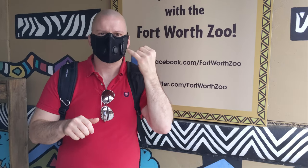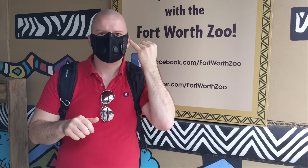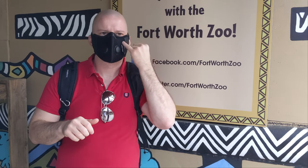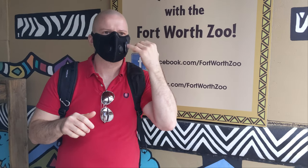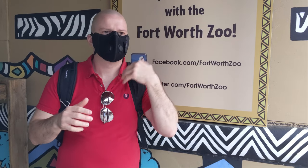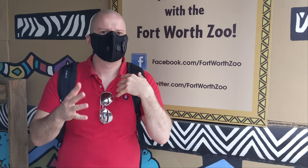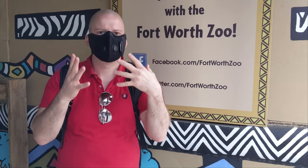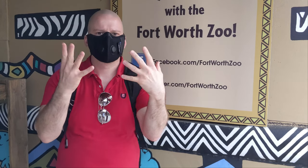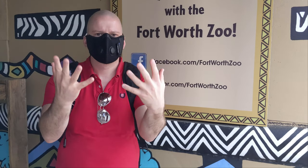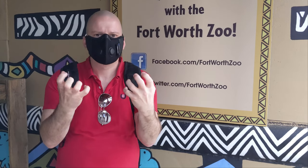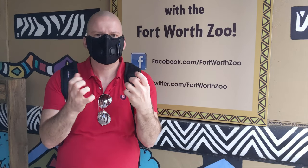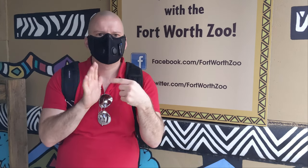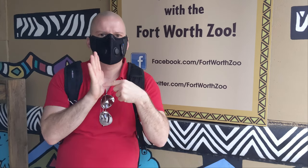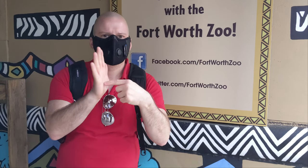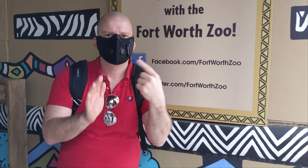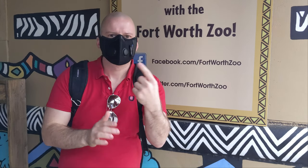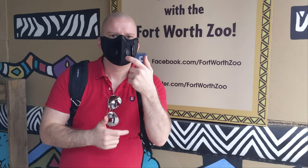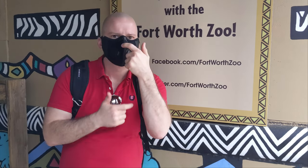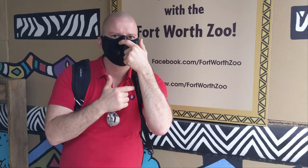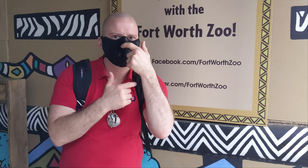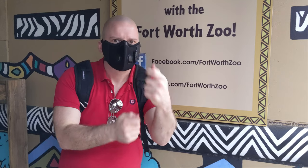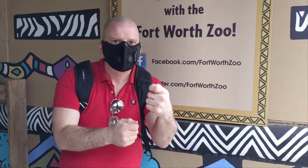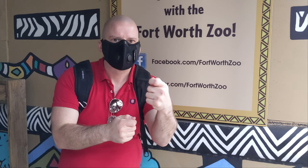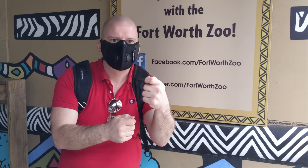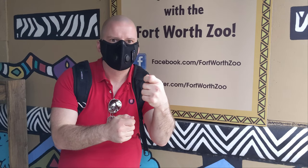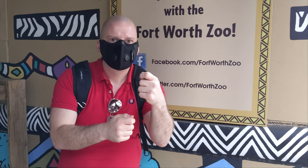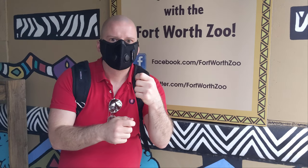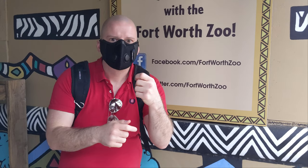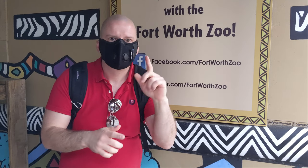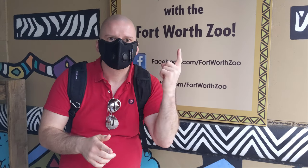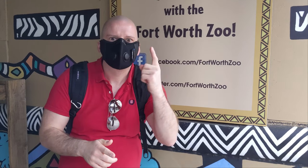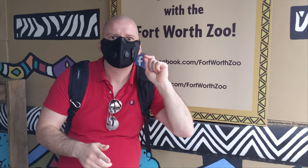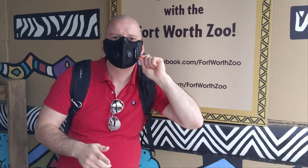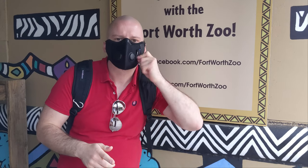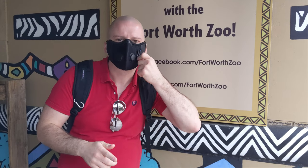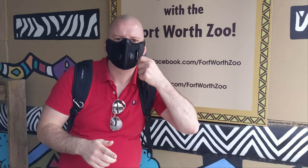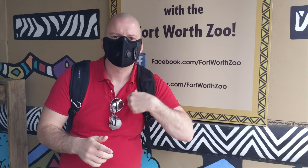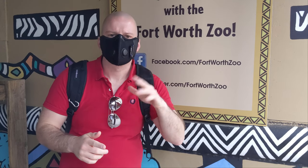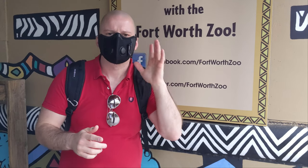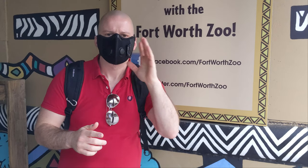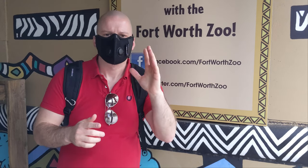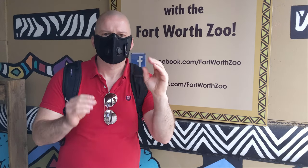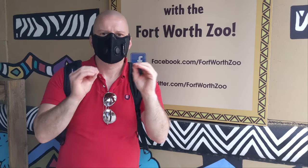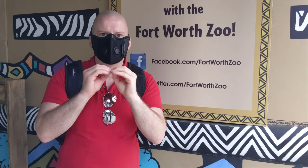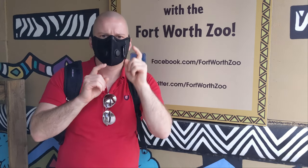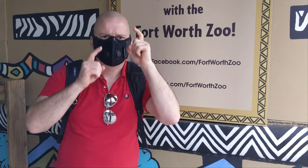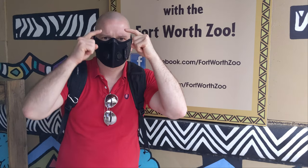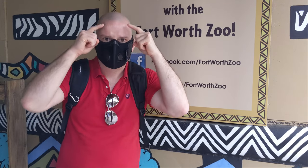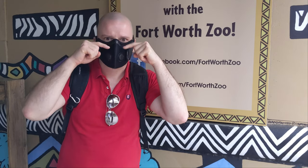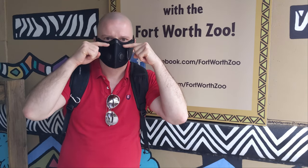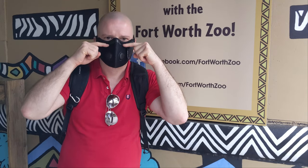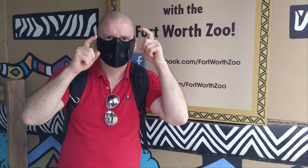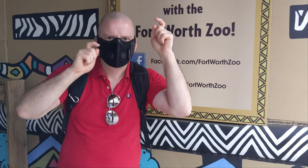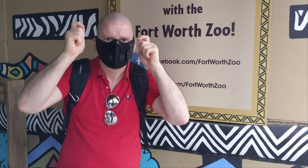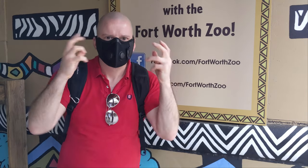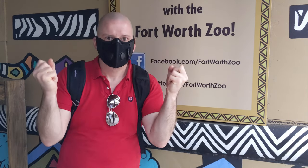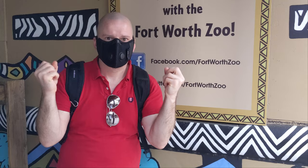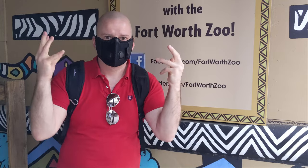If I want to show you something interesting or cool, I will be more clear with sign language and partial facial expressions